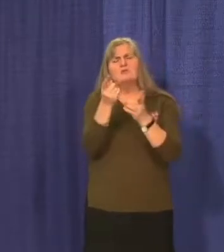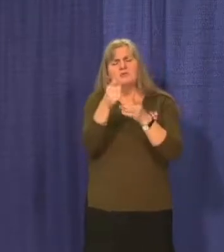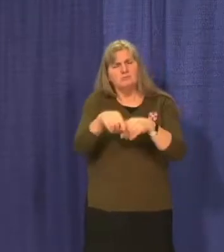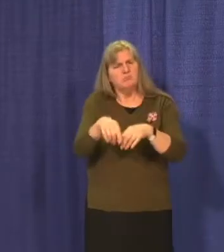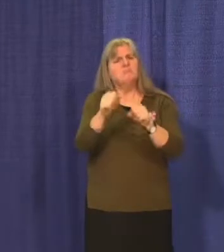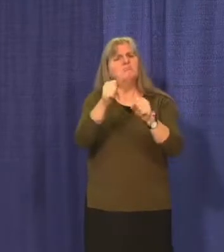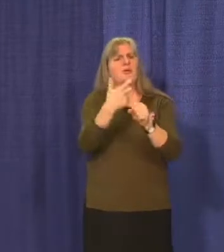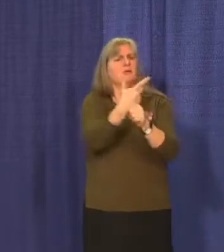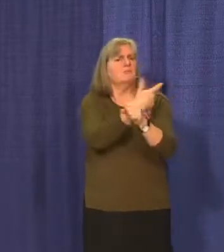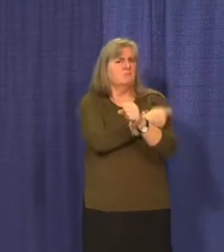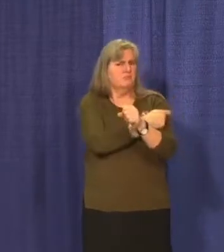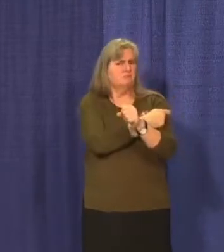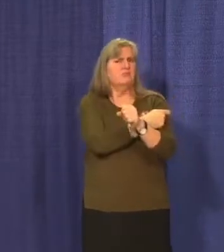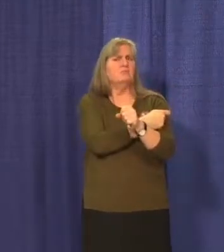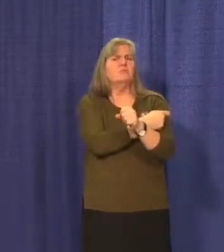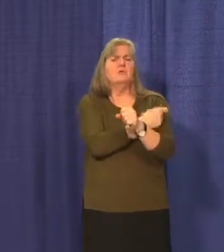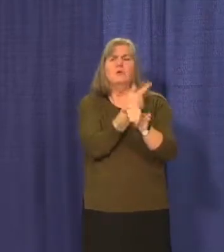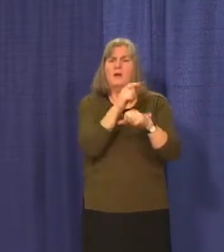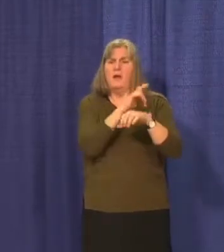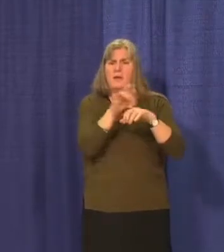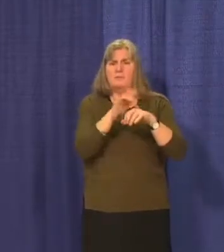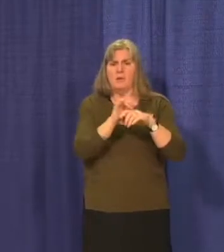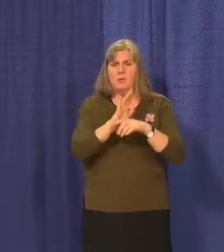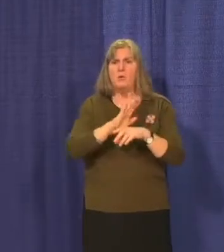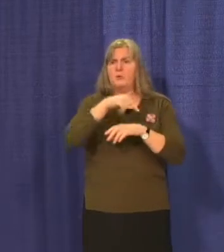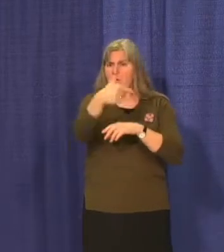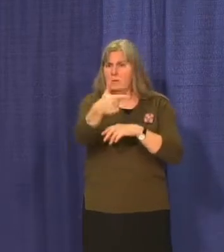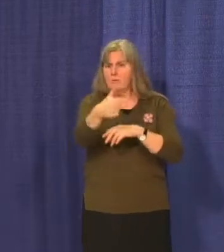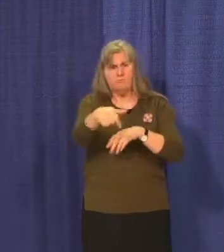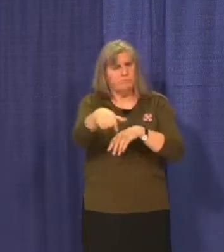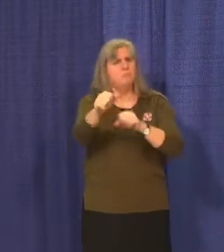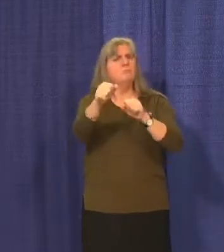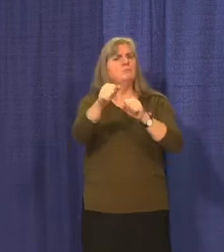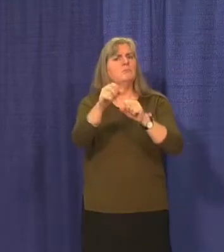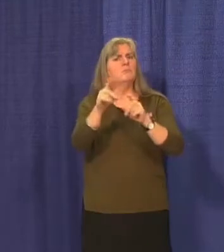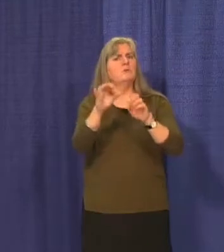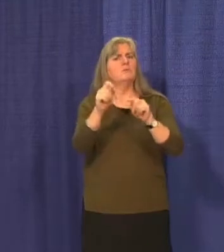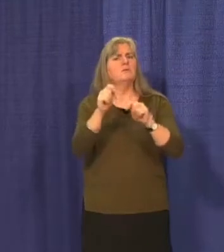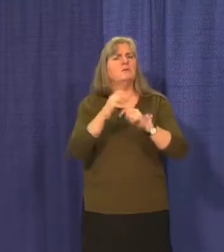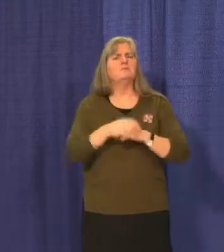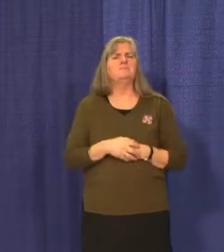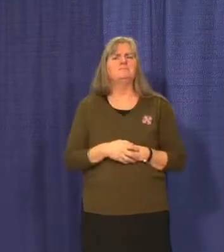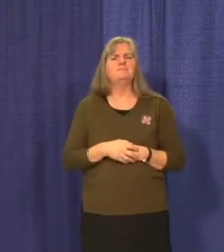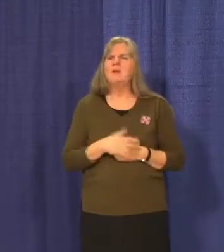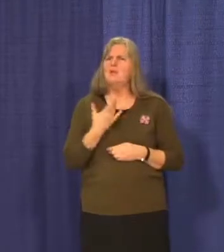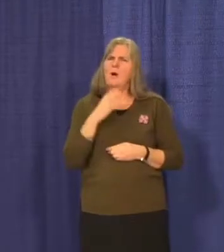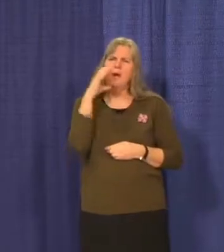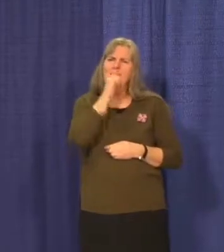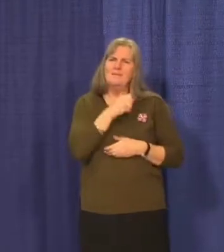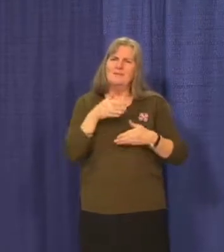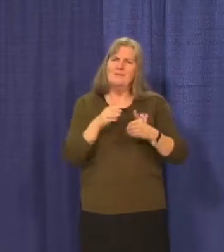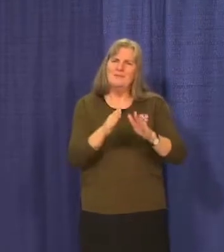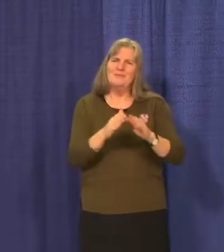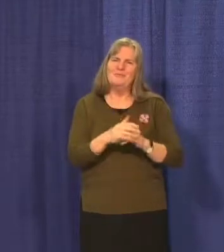all of -- eligible Yukoners to take their shot when it is your time. You do not want to miss this